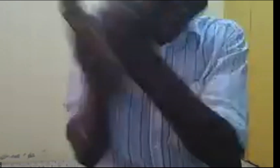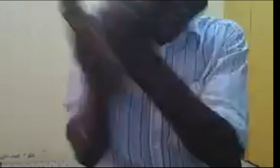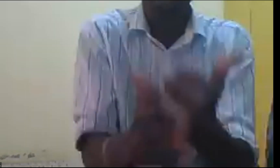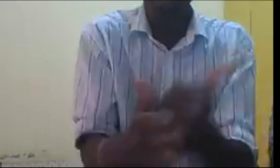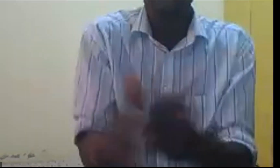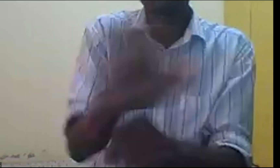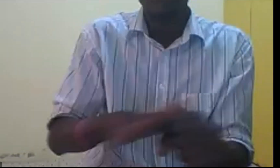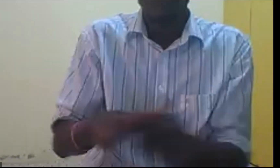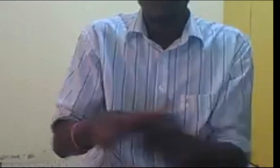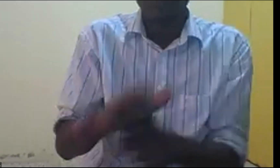Hello!